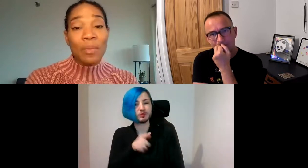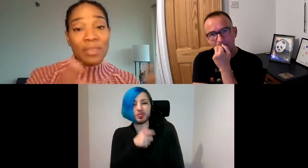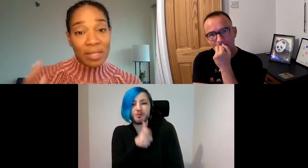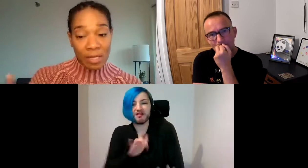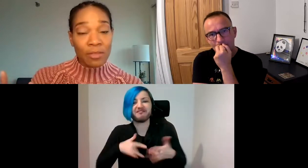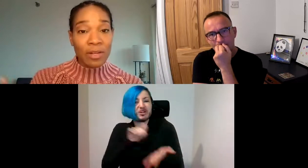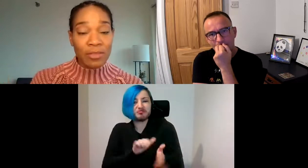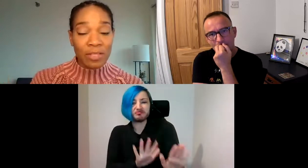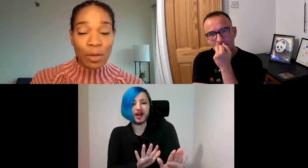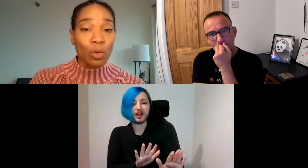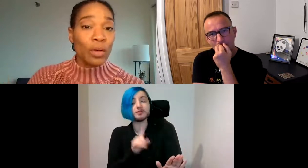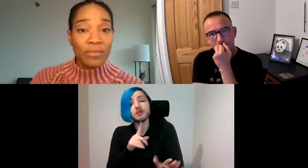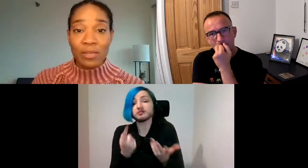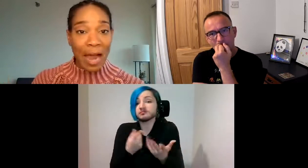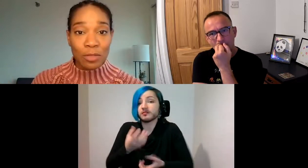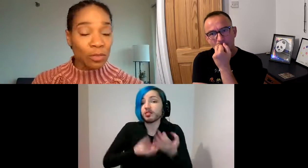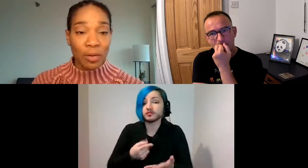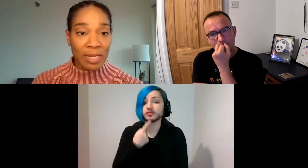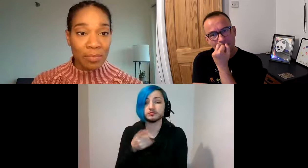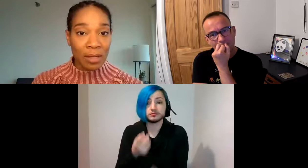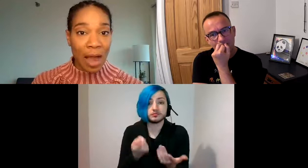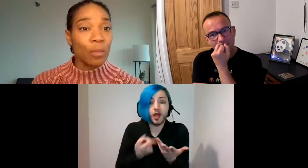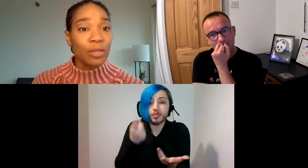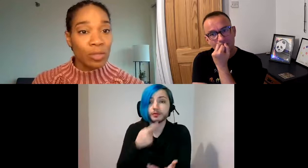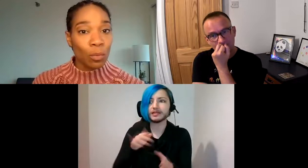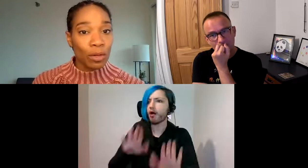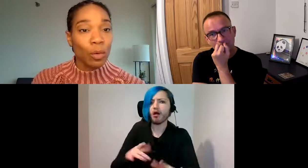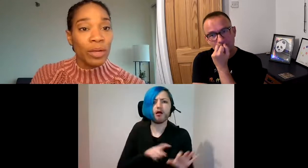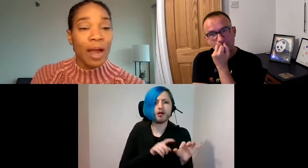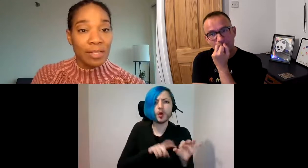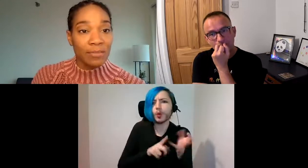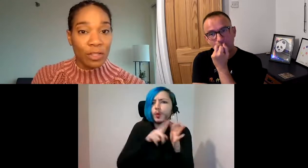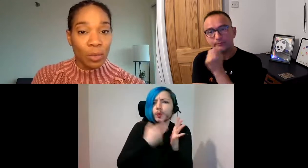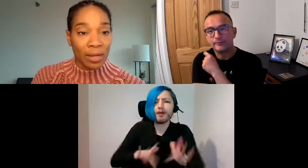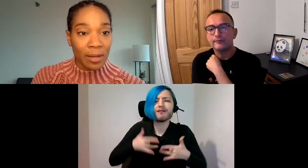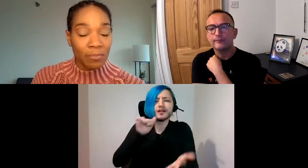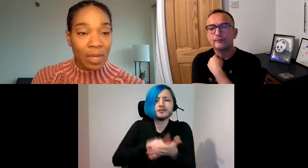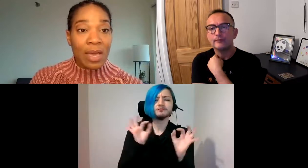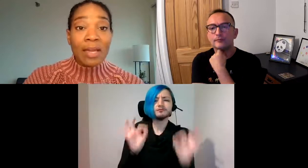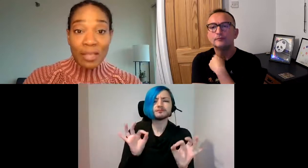Guess what, both interpretations are so valid and have to be respected we don't dismiss ones interpretation